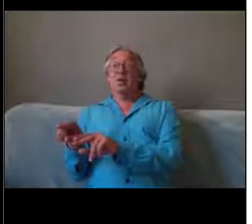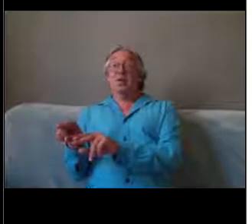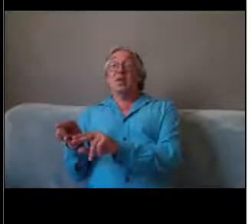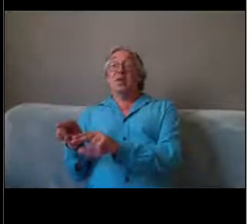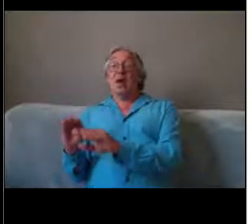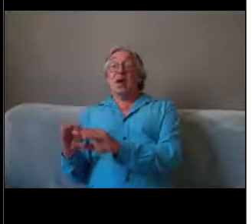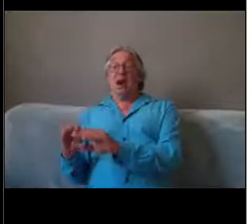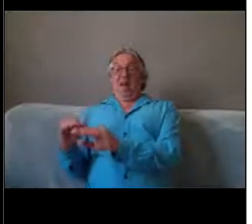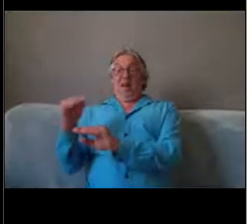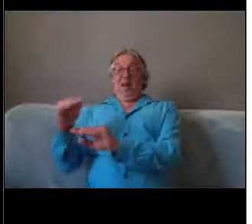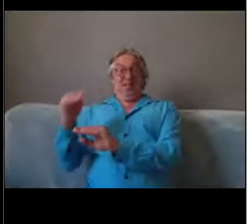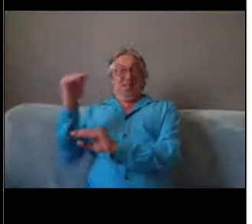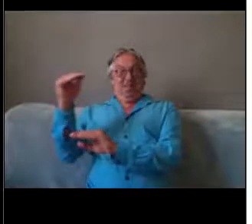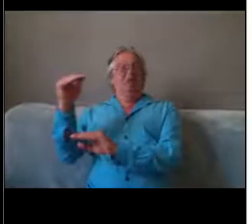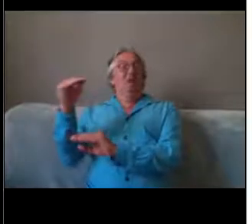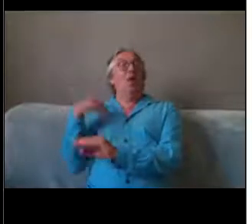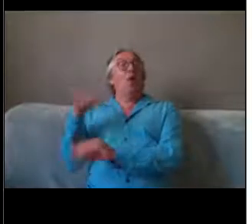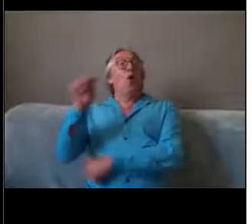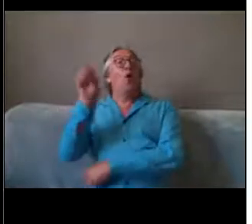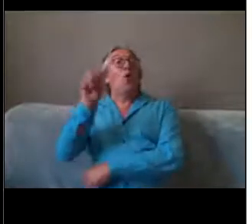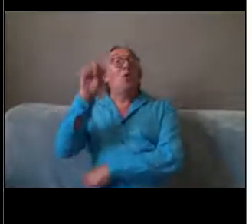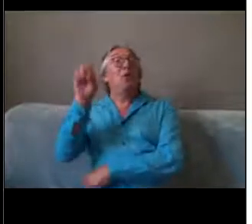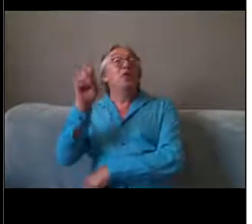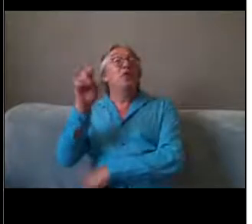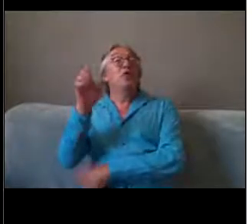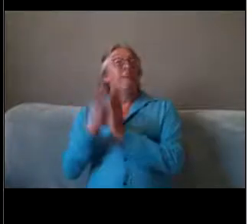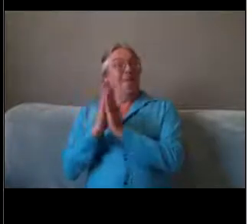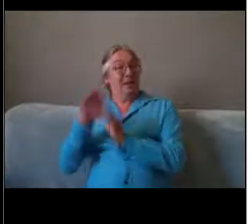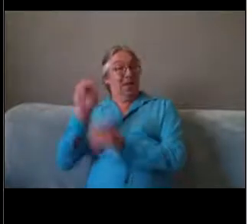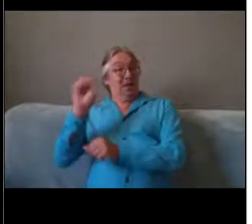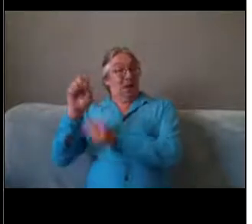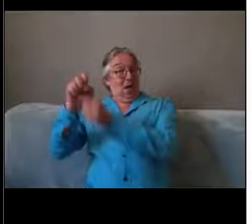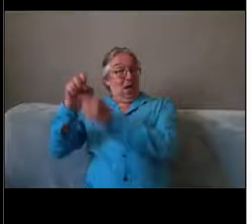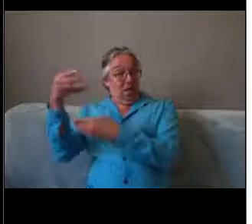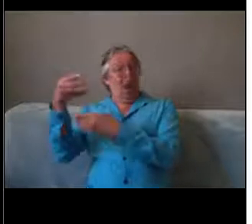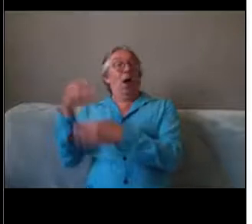We also have live captioning in the chat box.